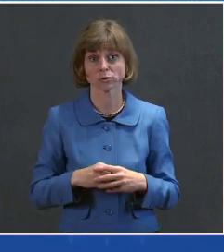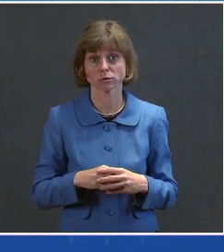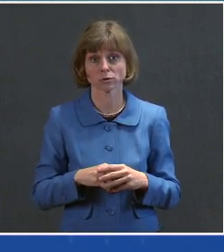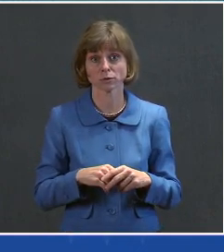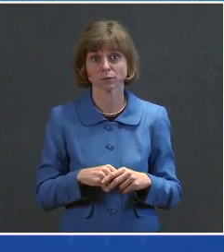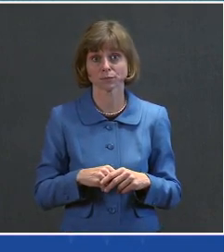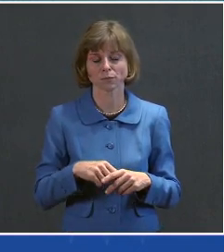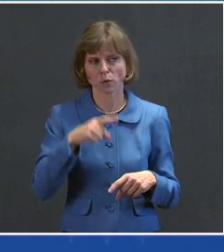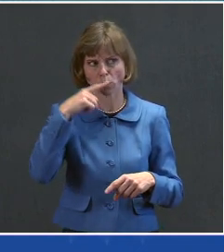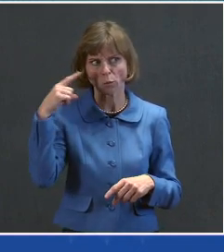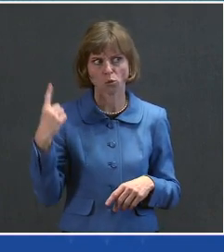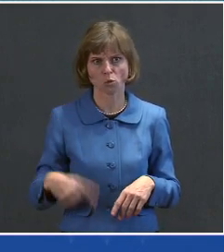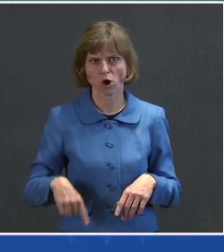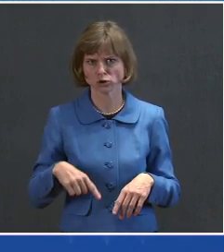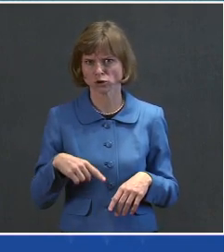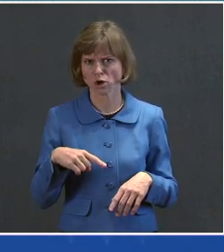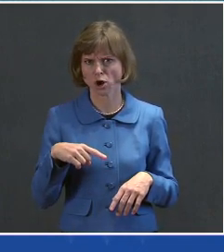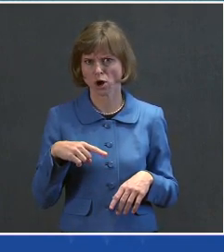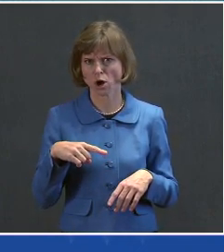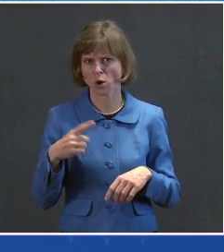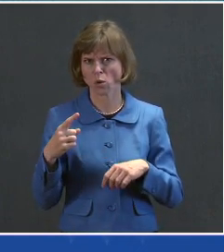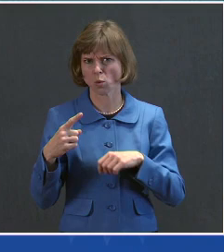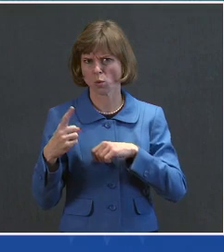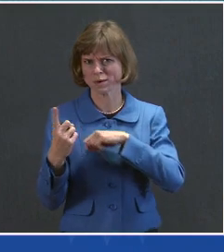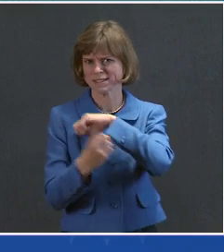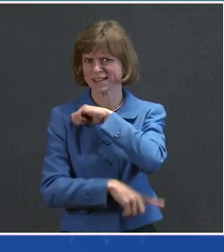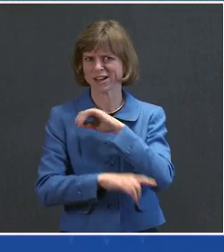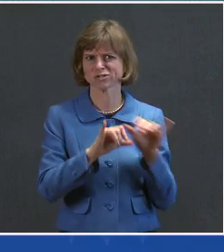Russia was sanctioned in very much the same way